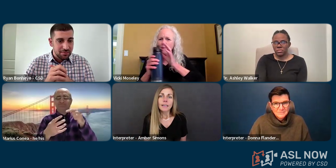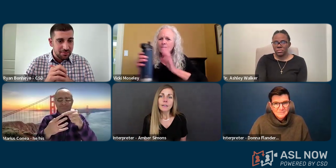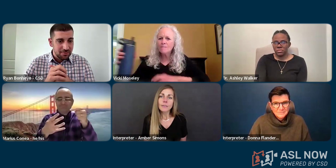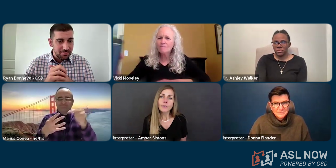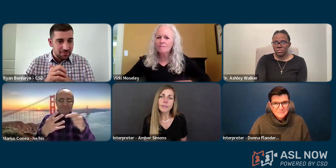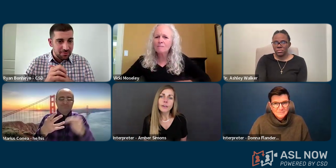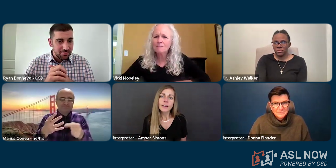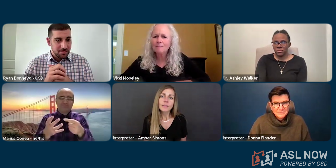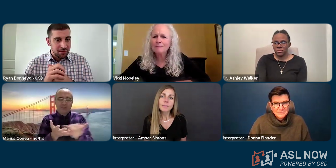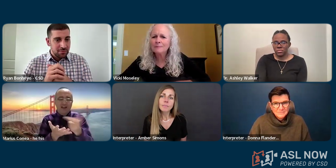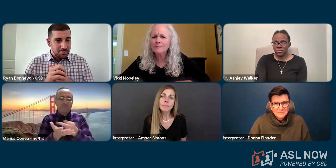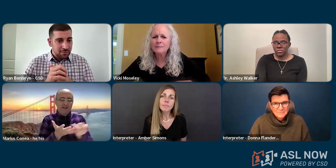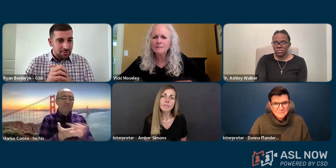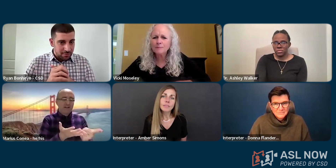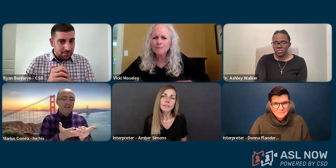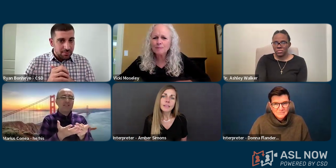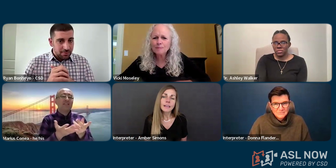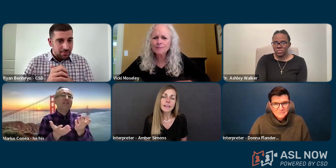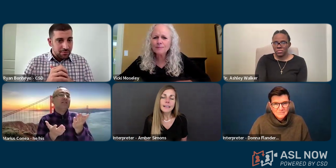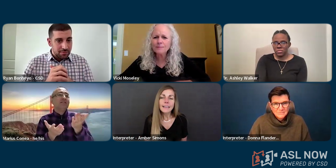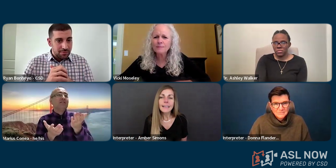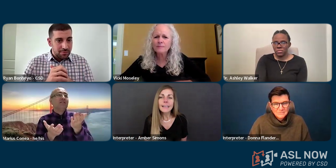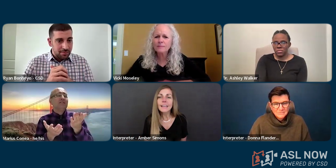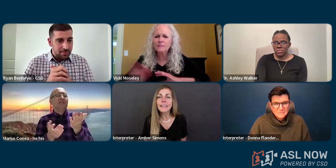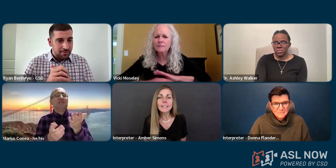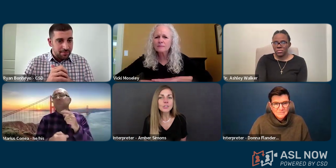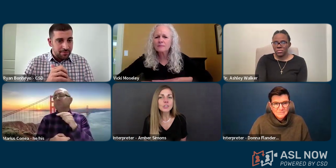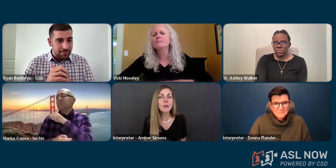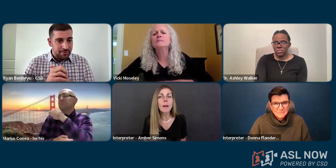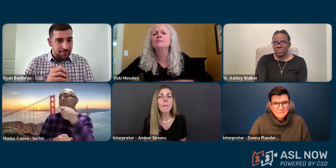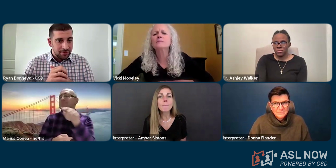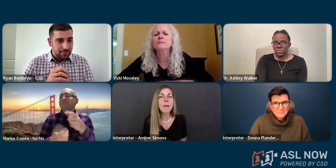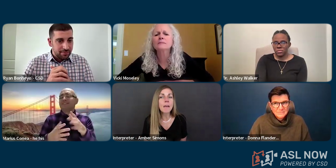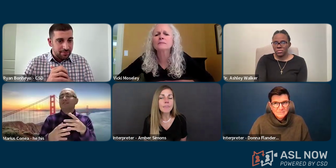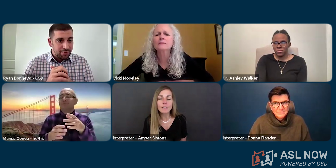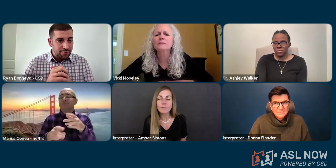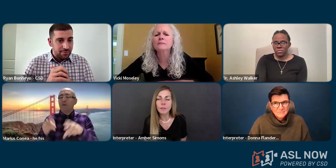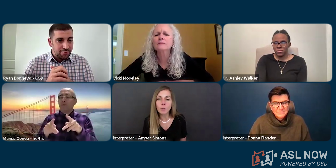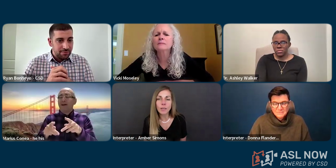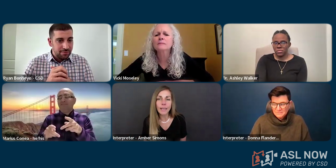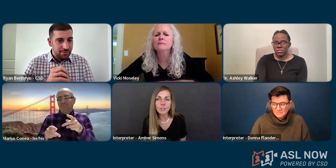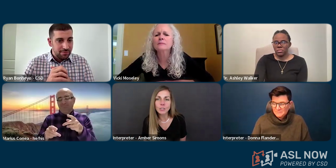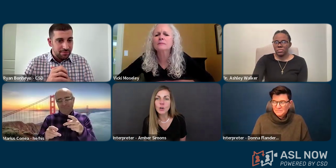If each method of communication